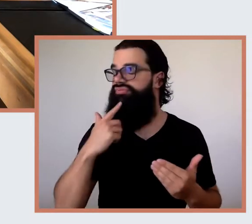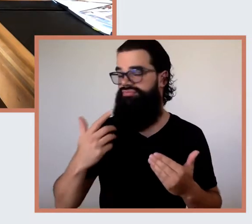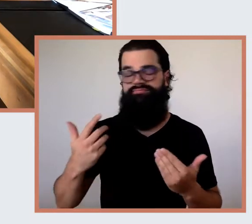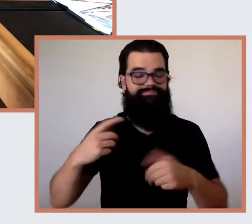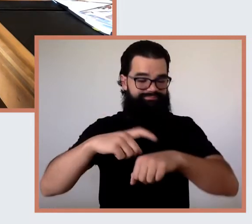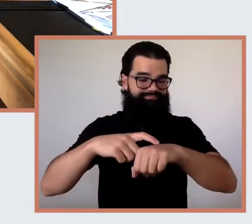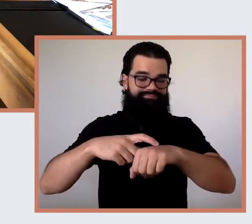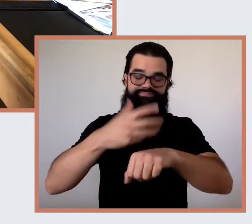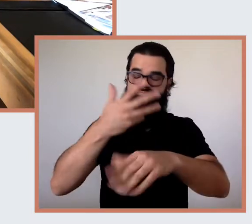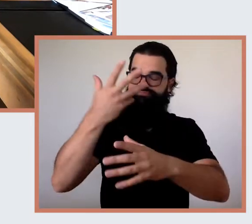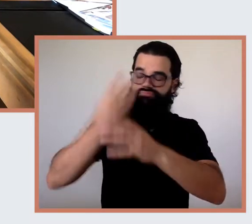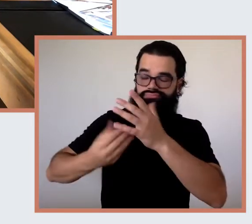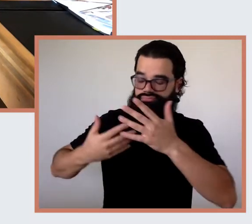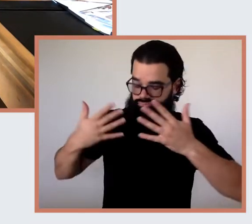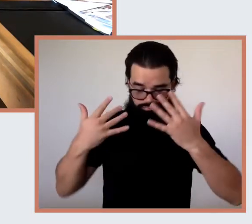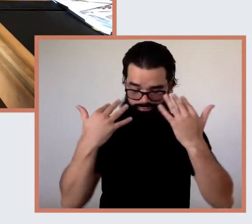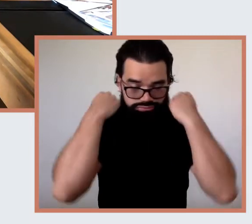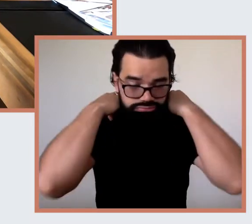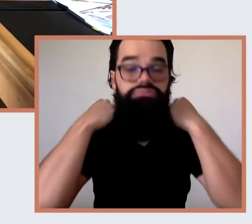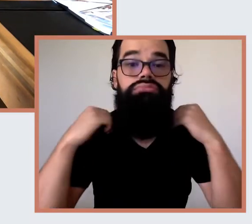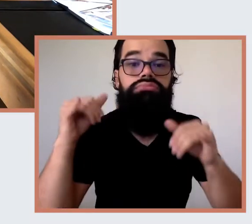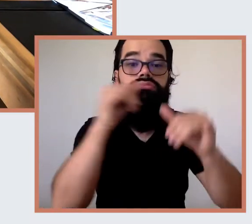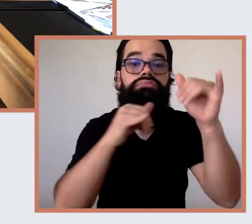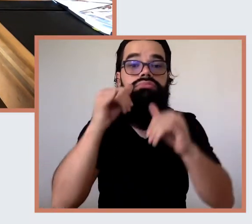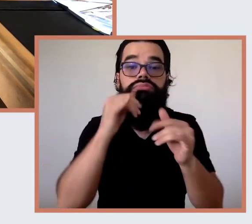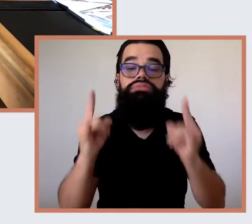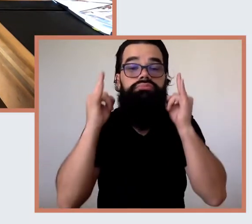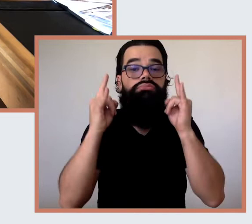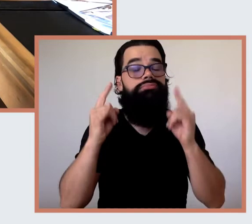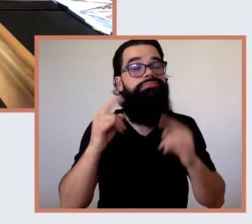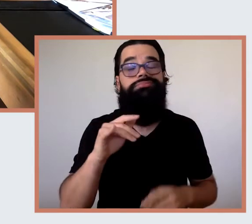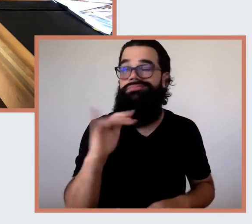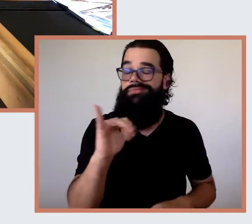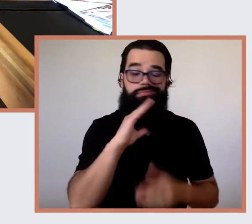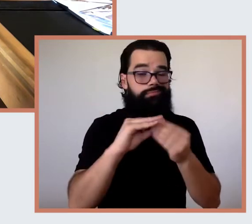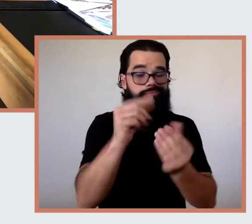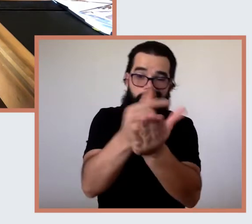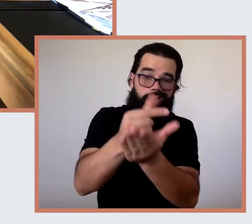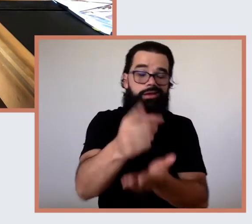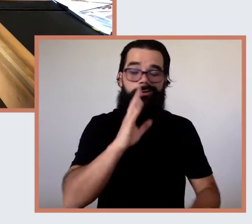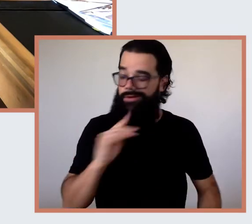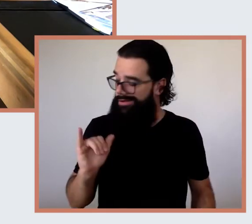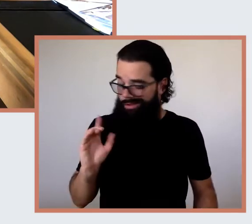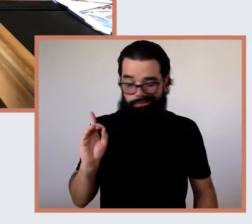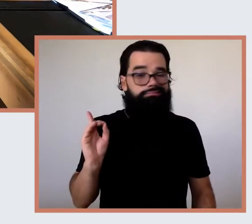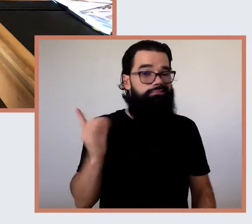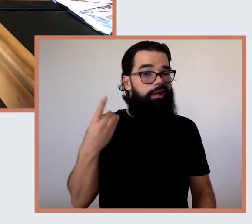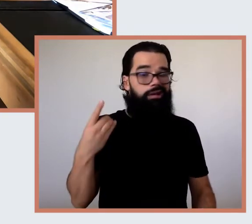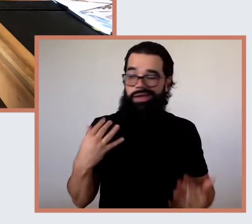and yet suddenly like that, it's gone. And you go and you say to yourself, damn.